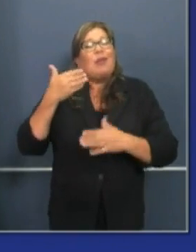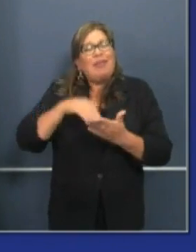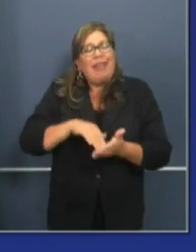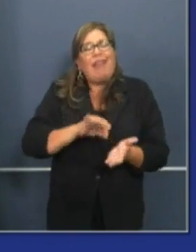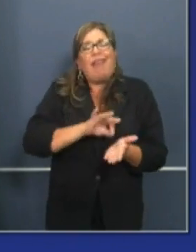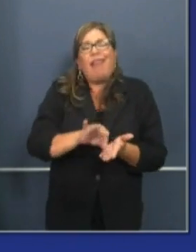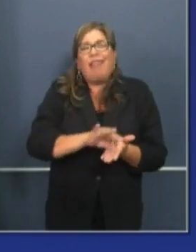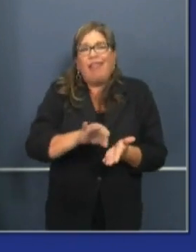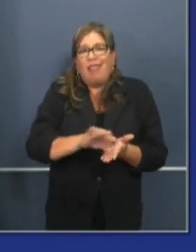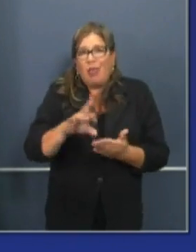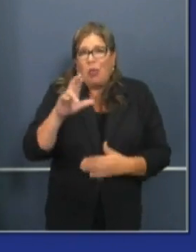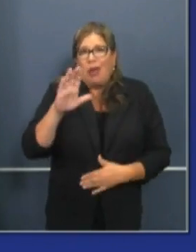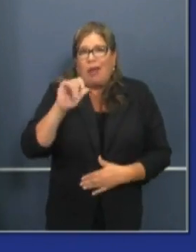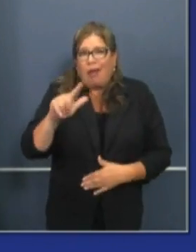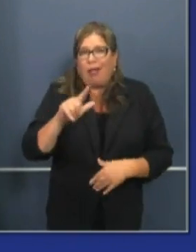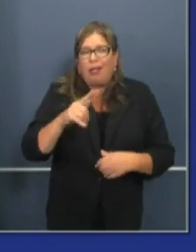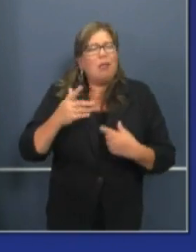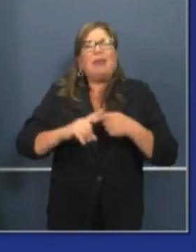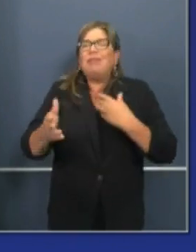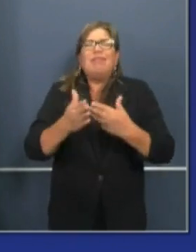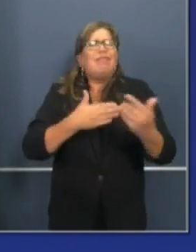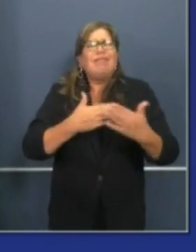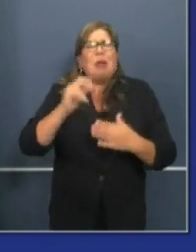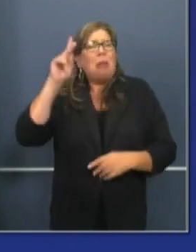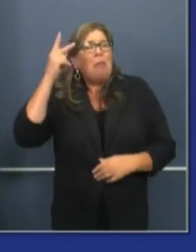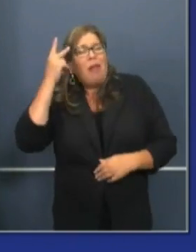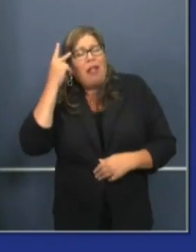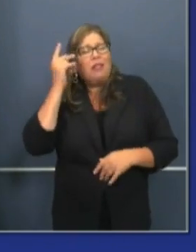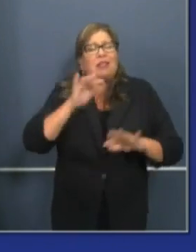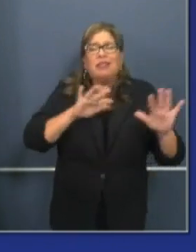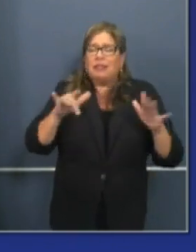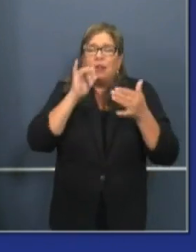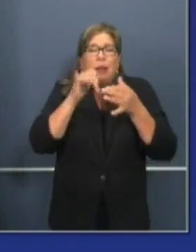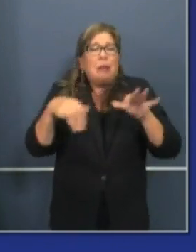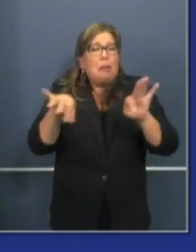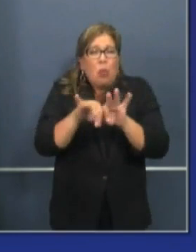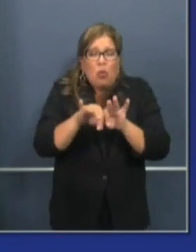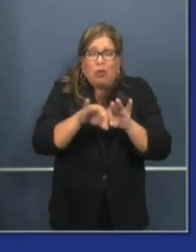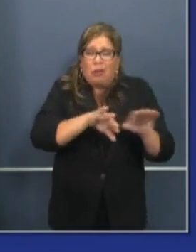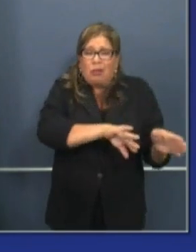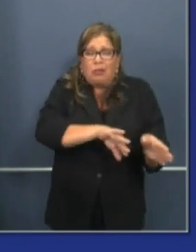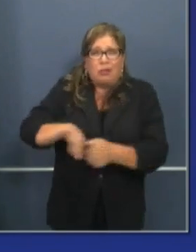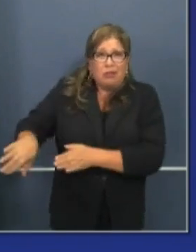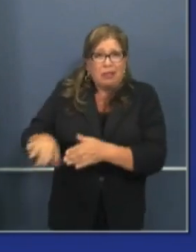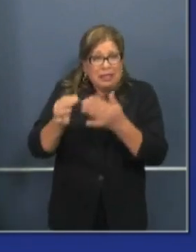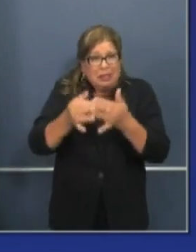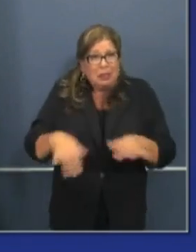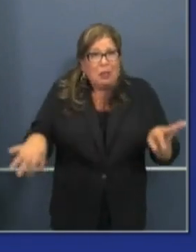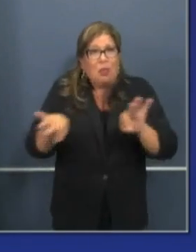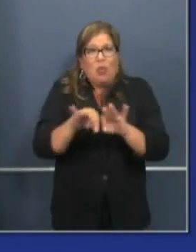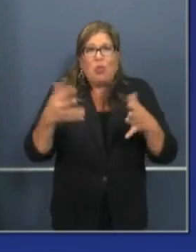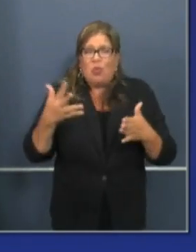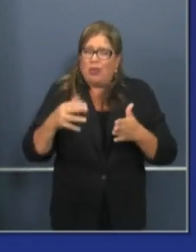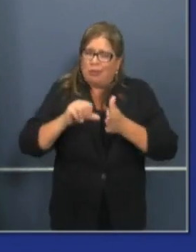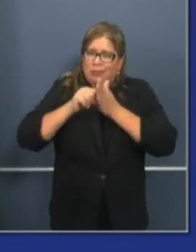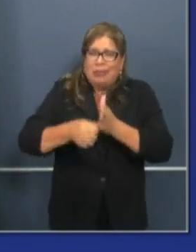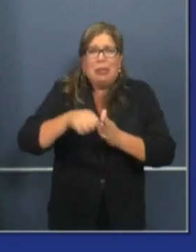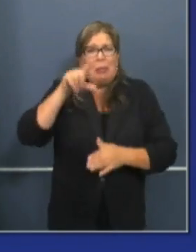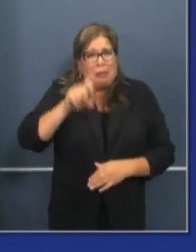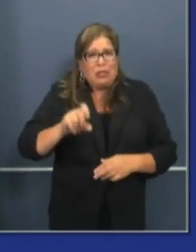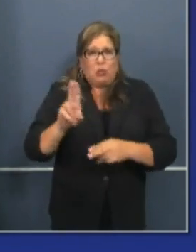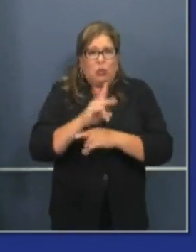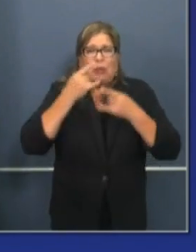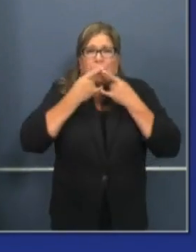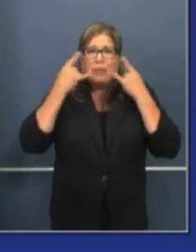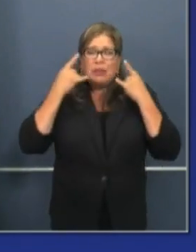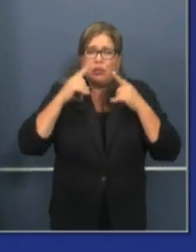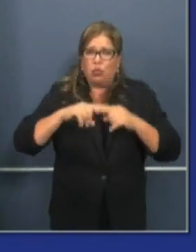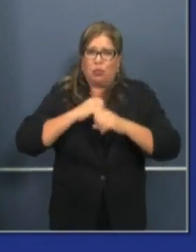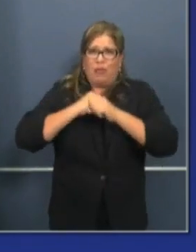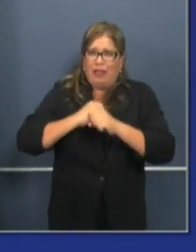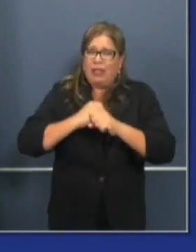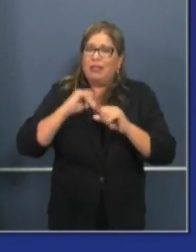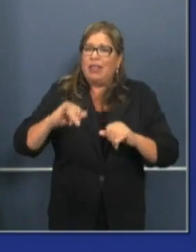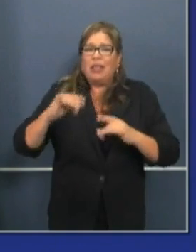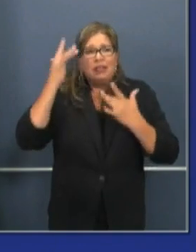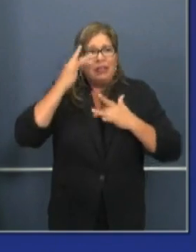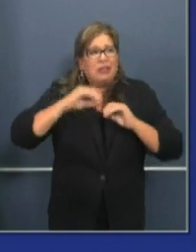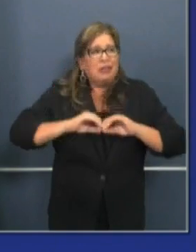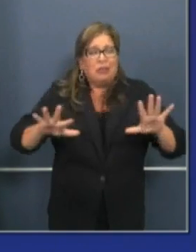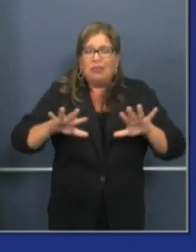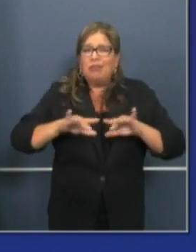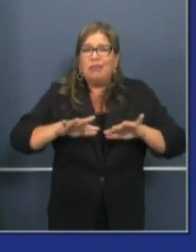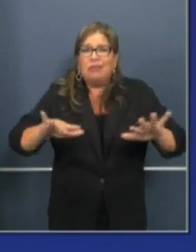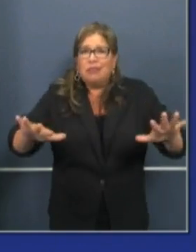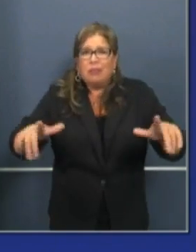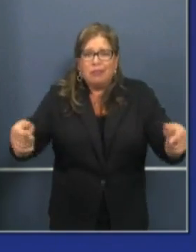PRINCETON THAT WAS A REFERENCE TO THE RECALL CAMPAIGN THE FACT IS THEY ALL AGREE ON THIS FUNDAMENTAL POINT THE IMPORTANCE OF WEARING FACE COVERINGS TO MITIGATE THE SPREAD OF THIS